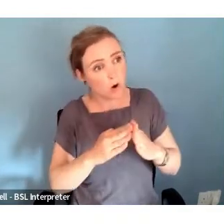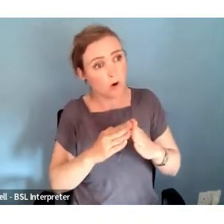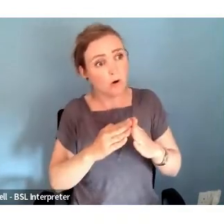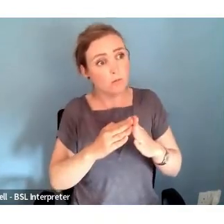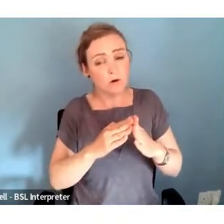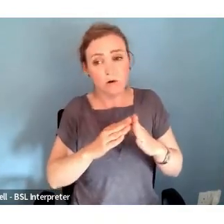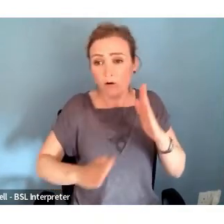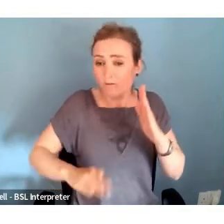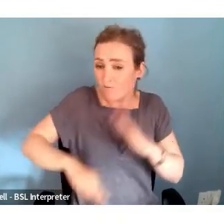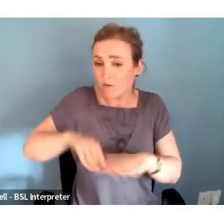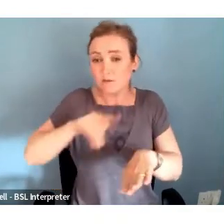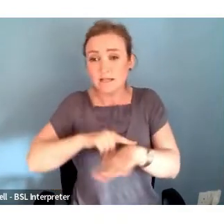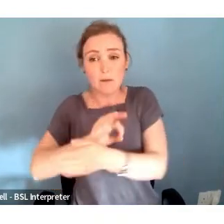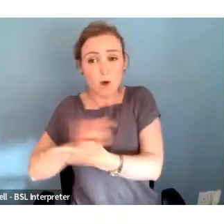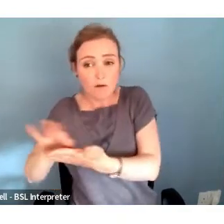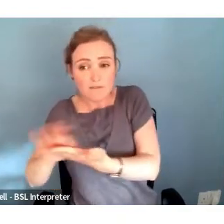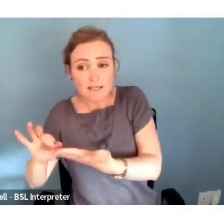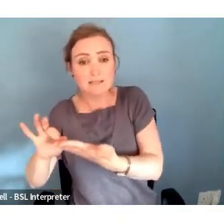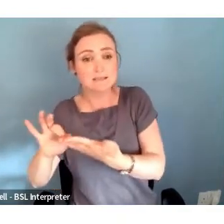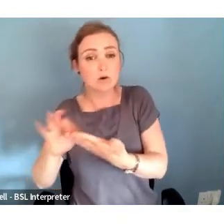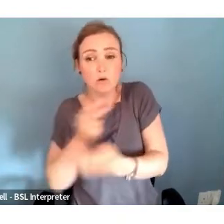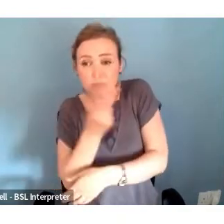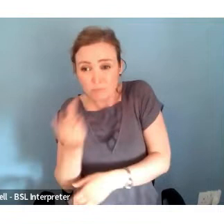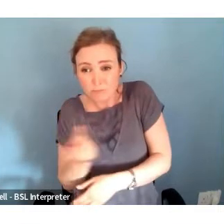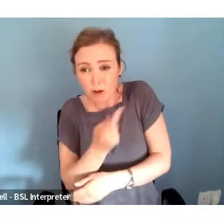the two if the role allows it. We